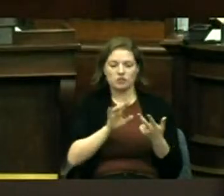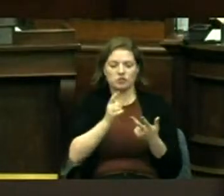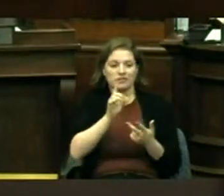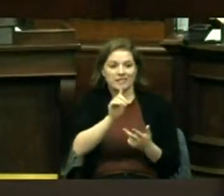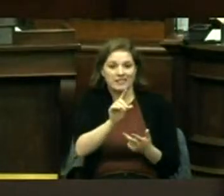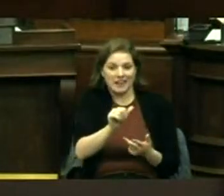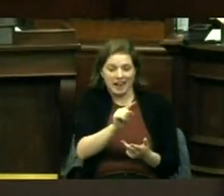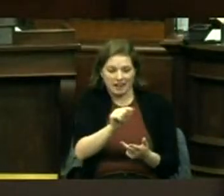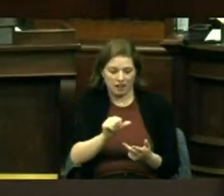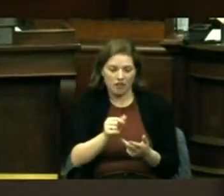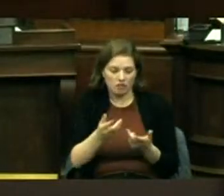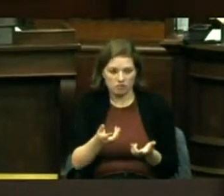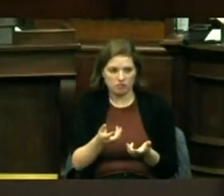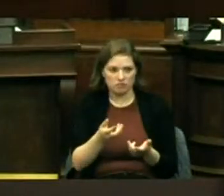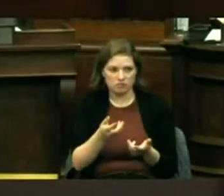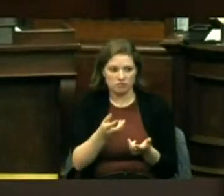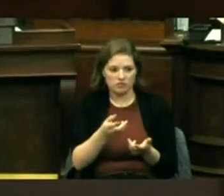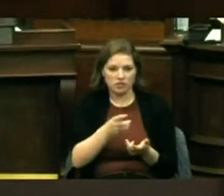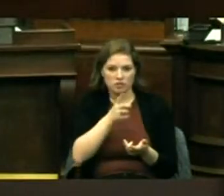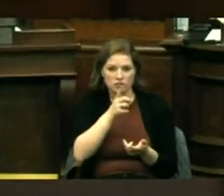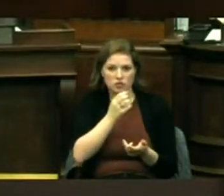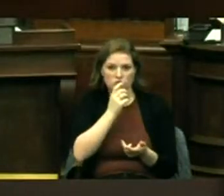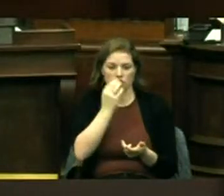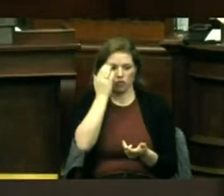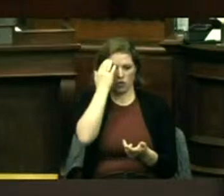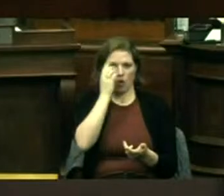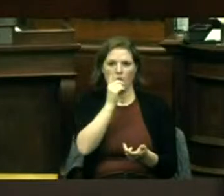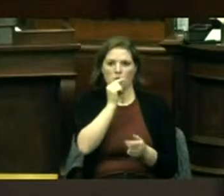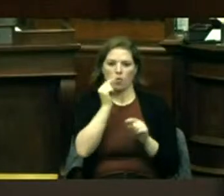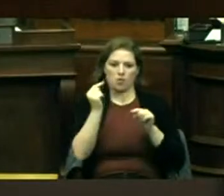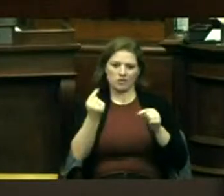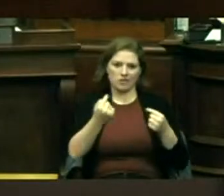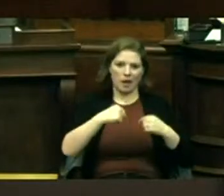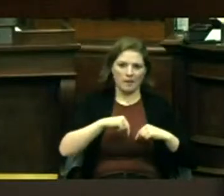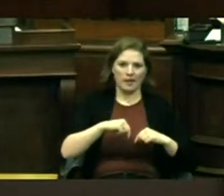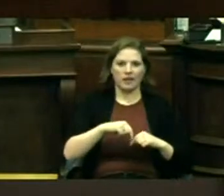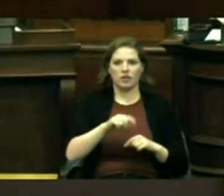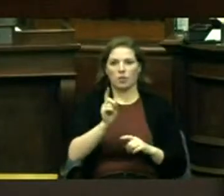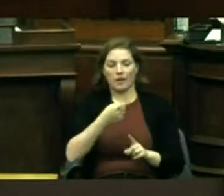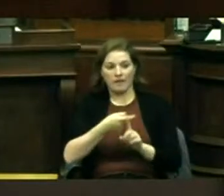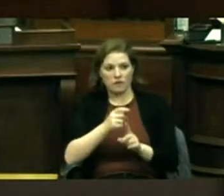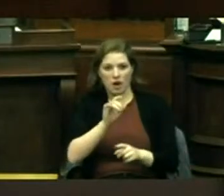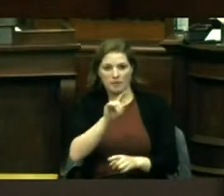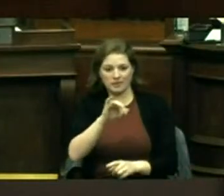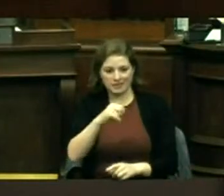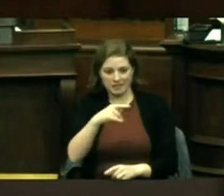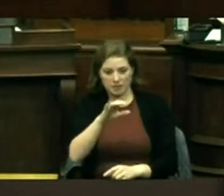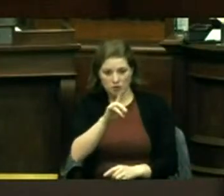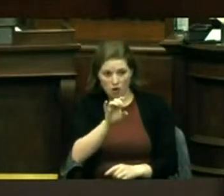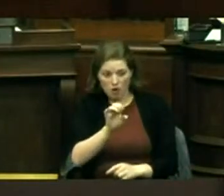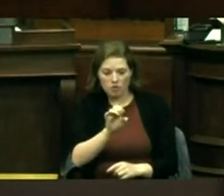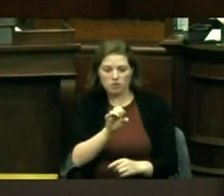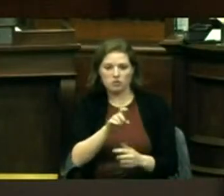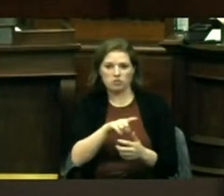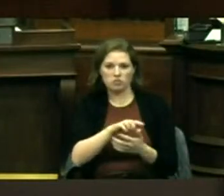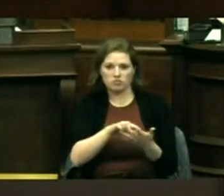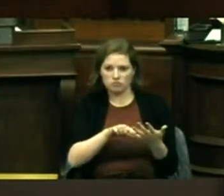female, just, you know, data that will relate to knowing